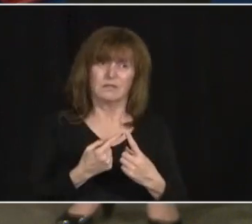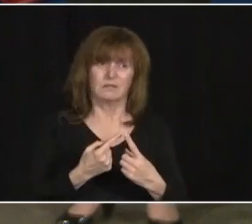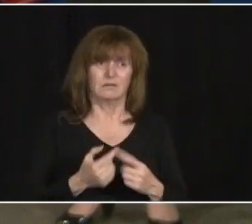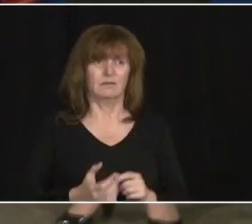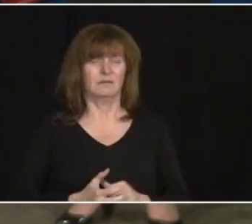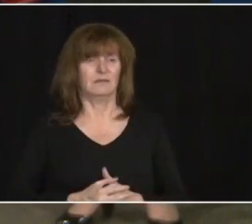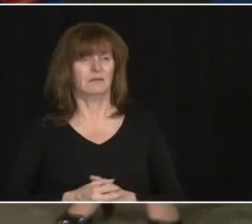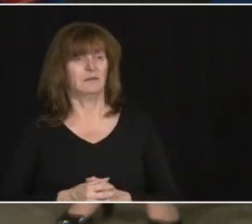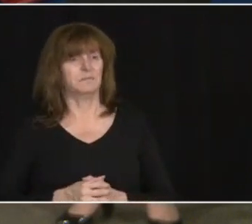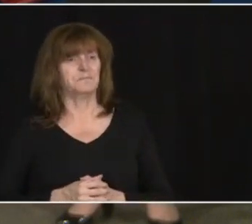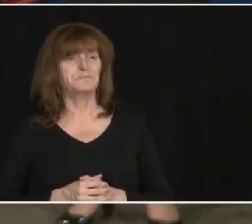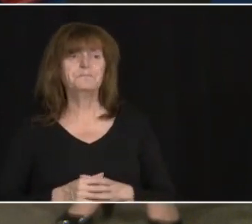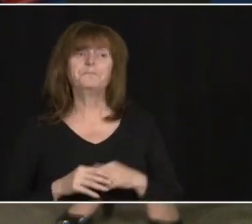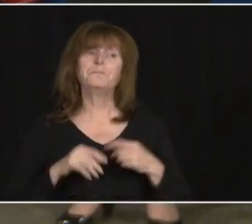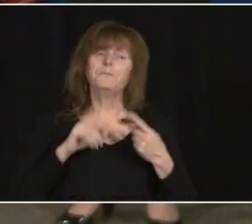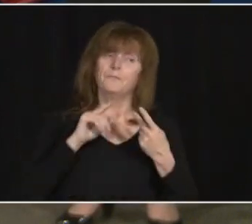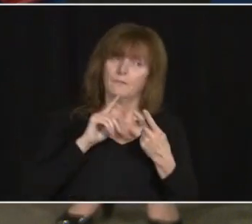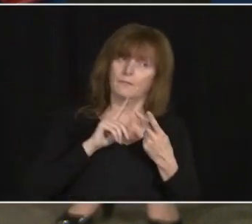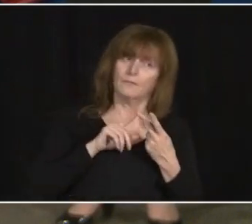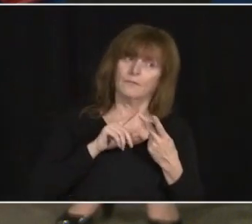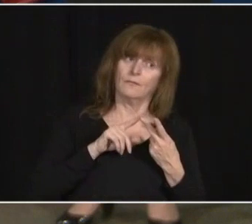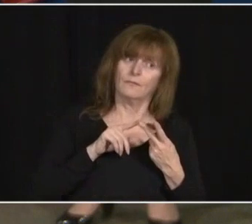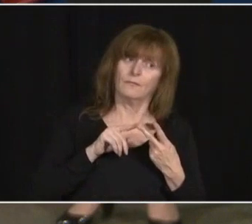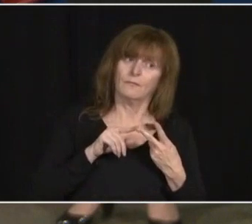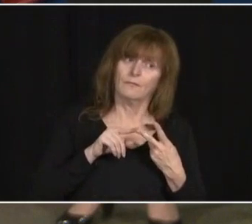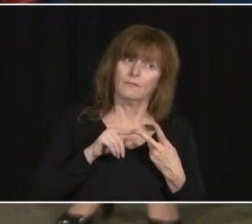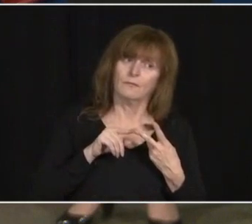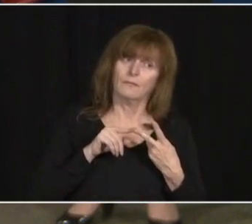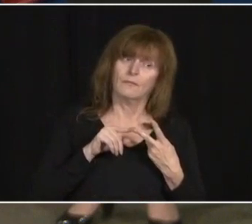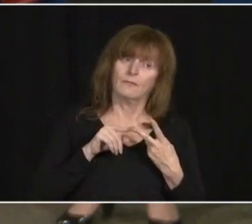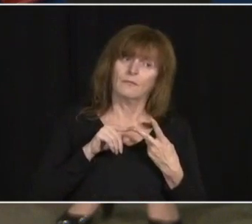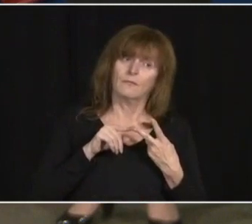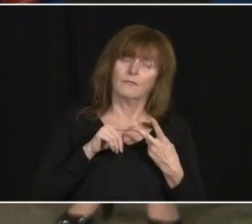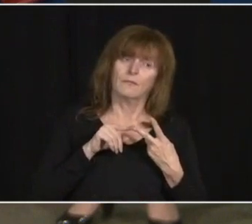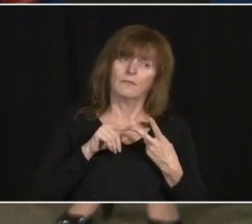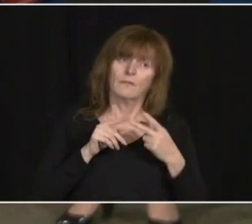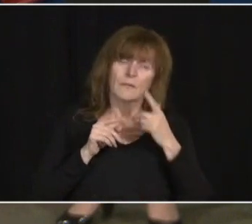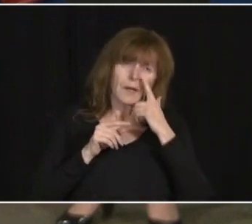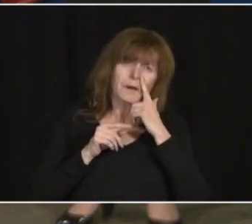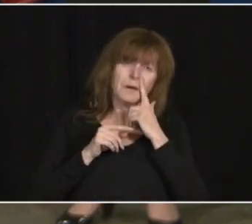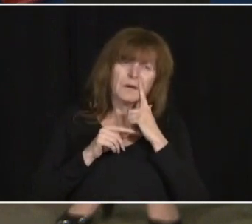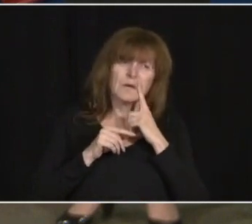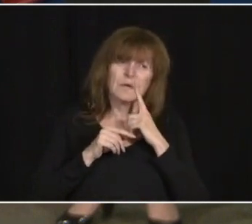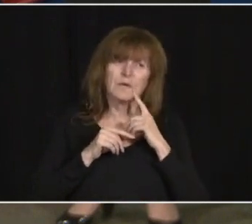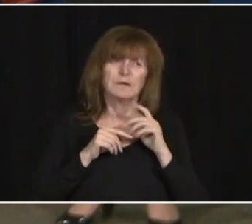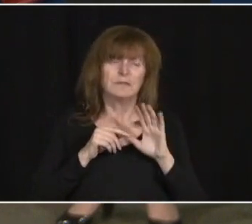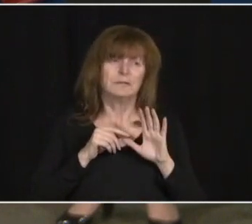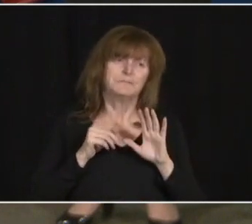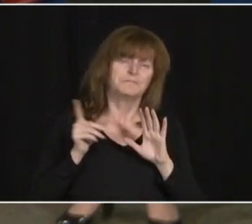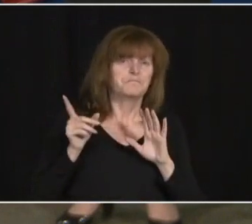our government's perspective. Followup. Minister, I will follow up with you, then. There are some concerns